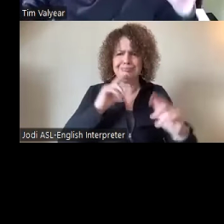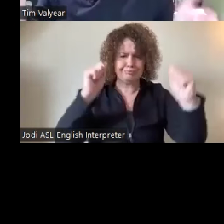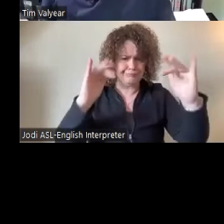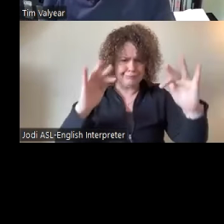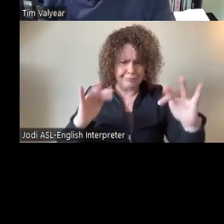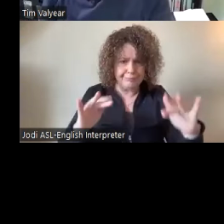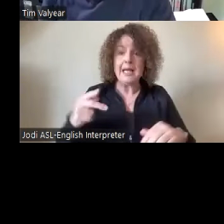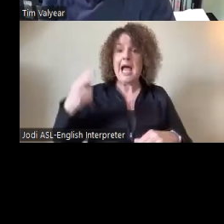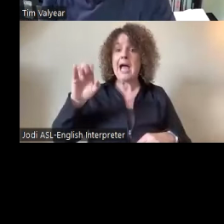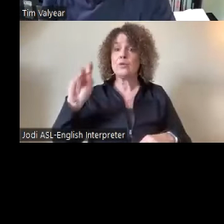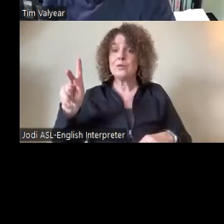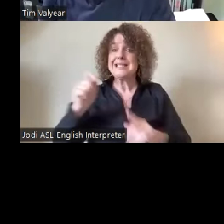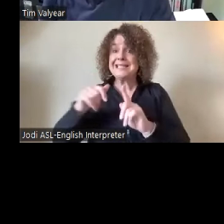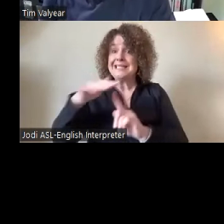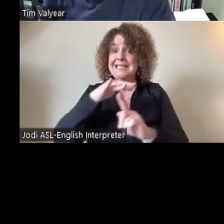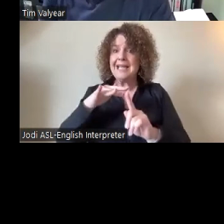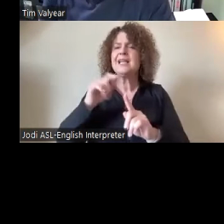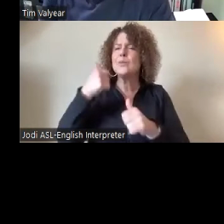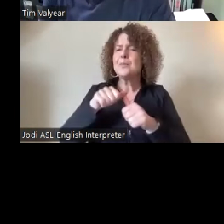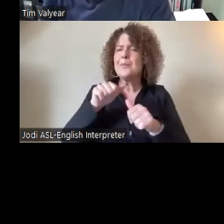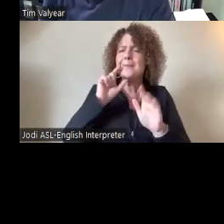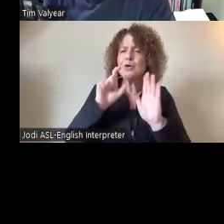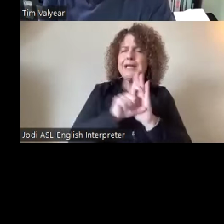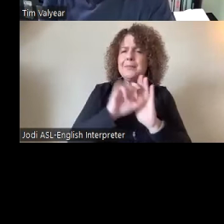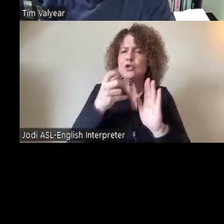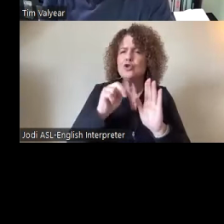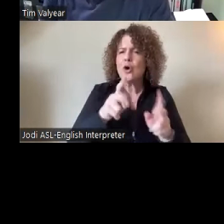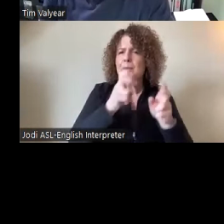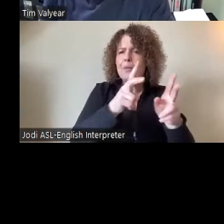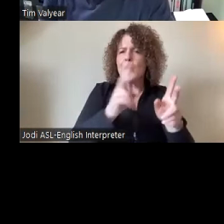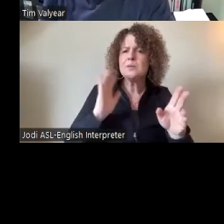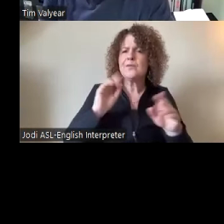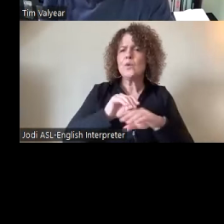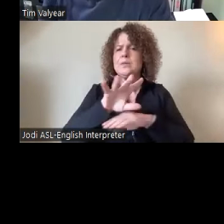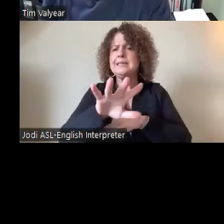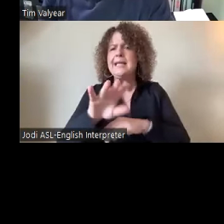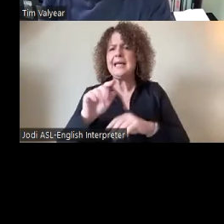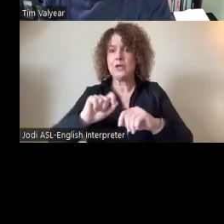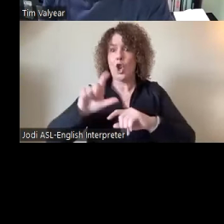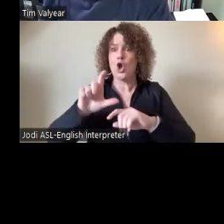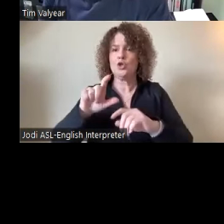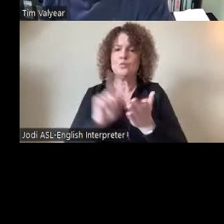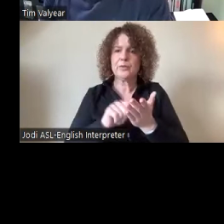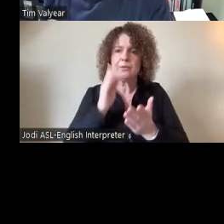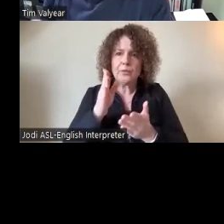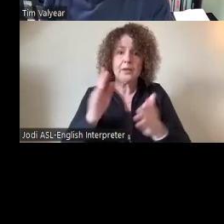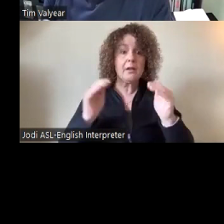, patient in E.R., staf member, volunteer, resident, high risk settings are on that image that John had up